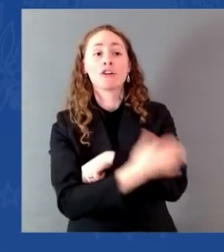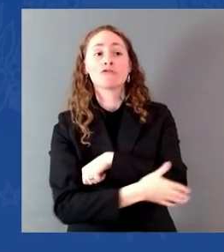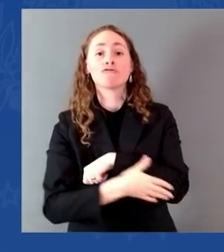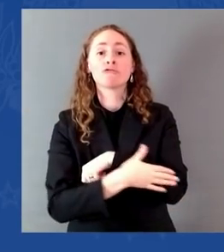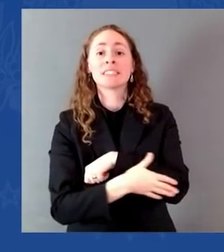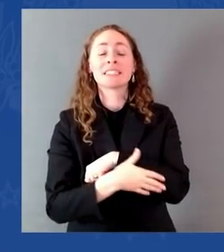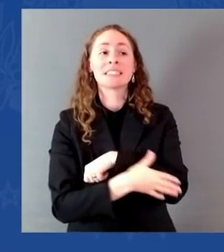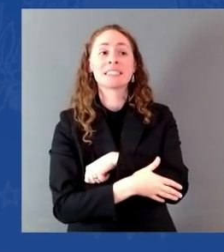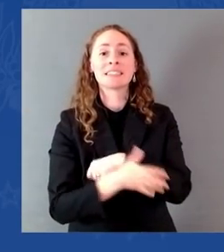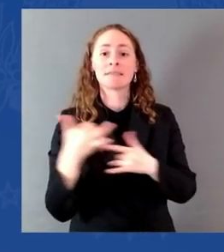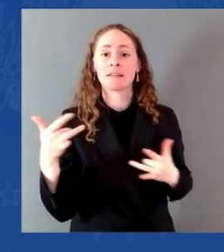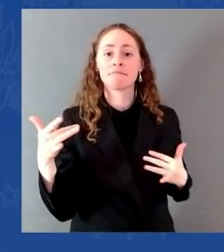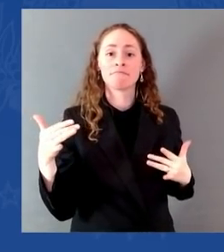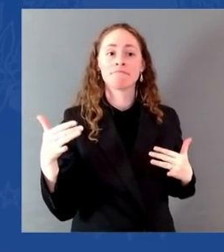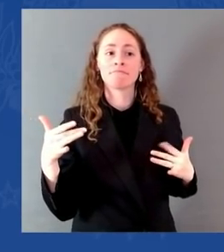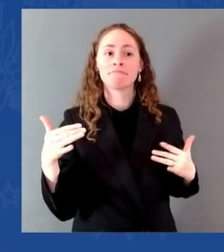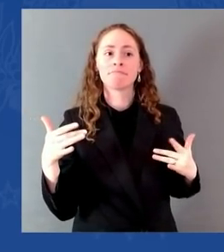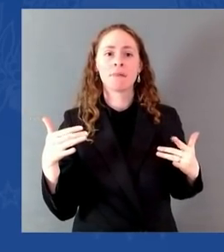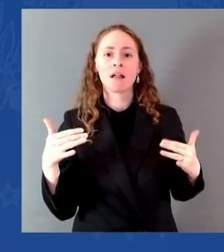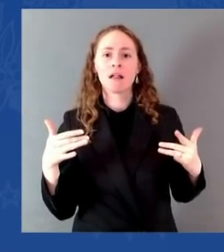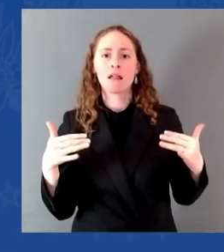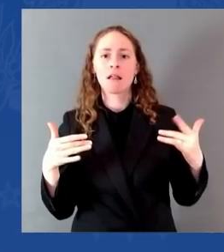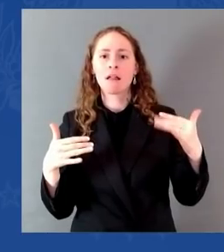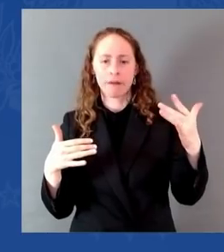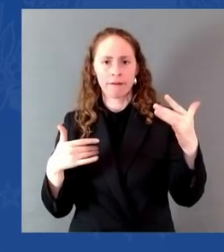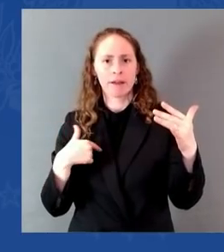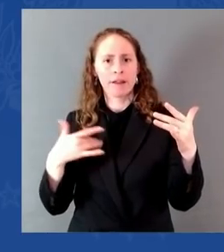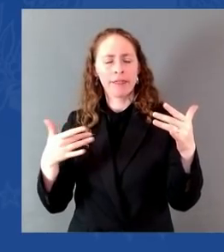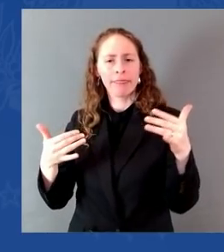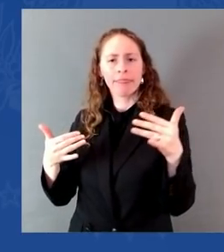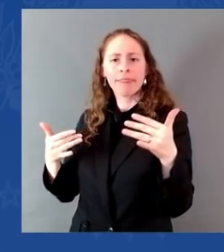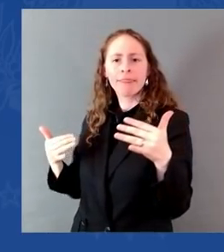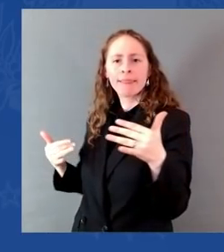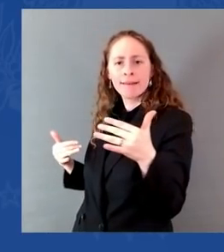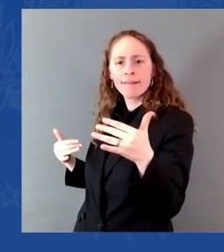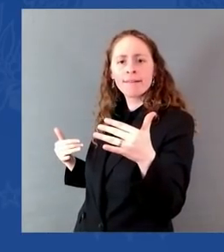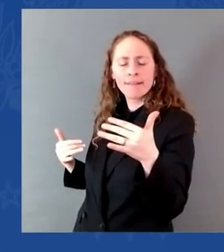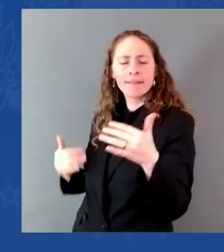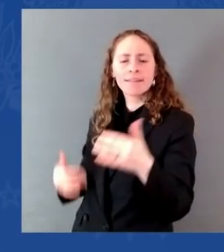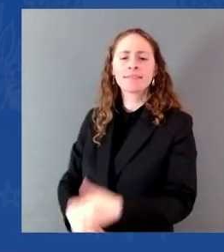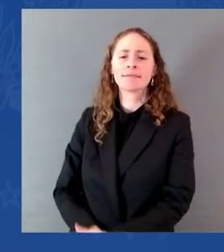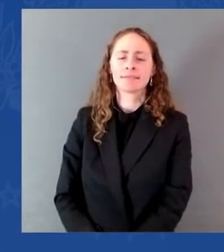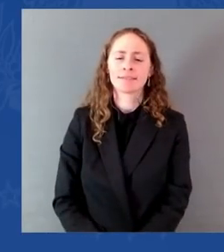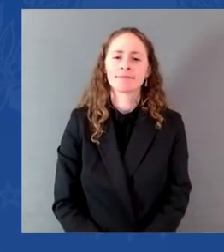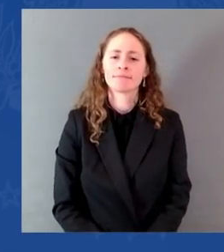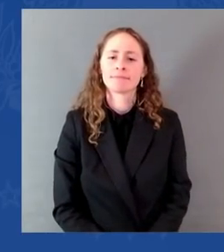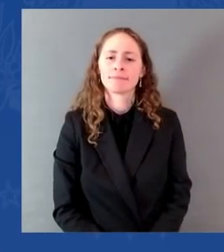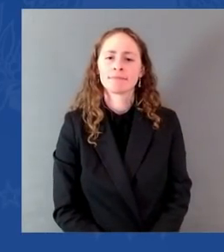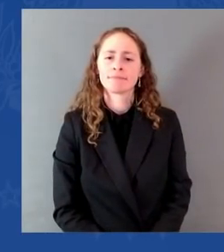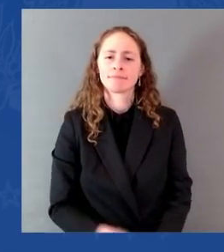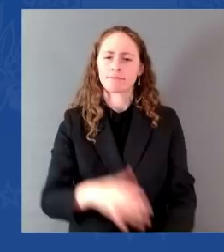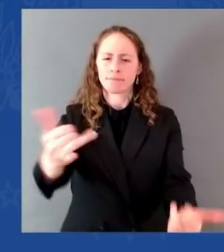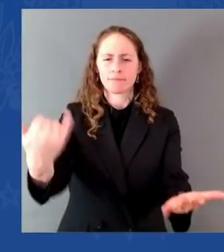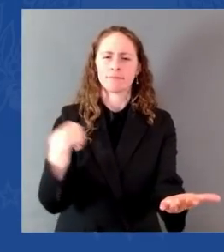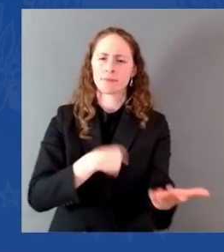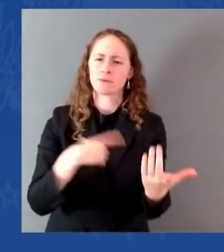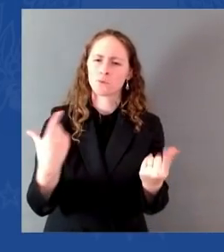to create millions of jobs by building a better America -- with the best infrastructure in the world,